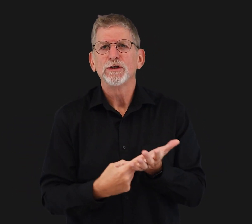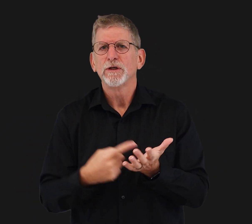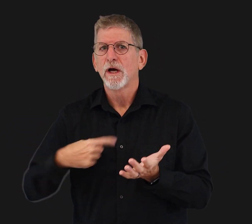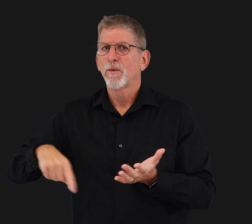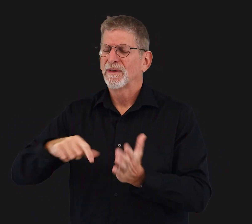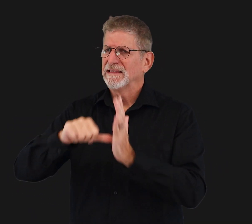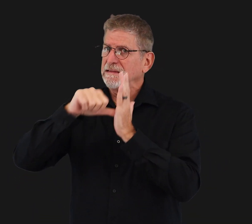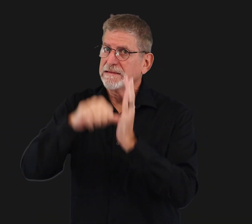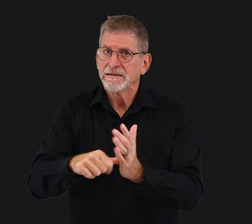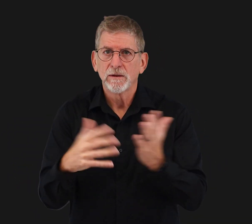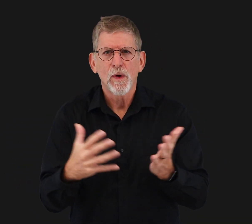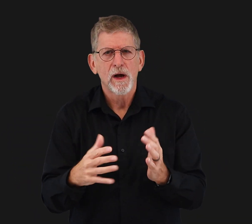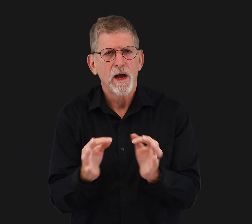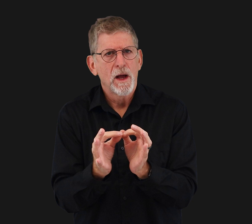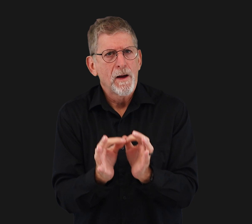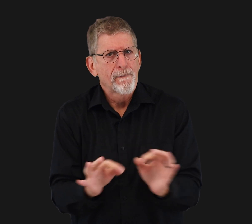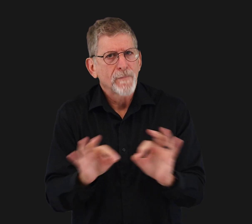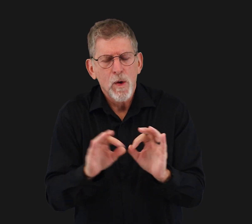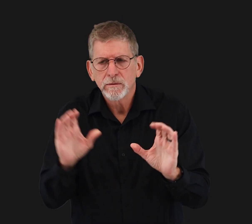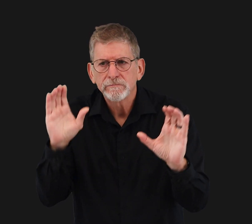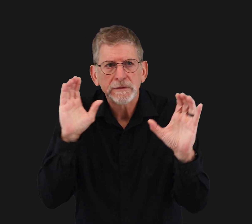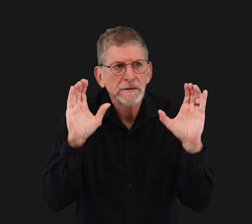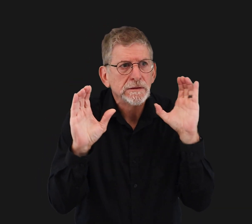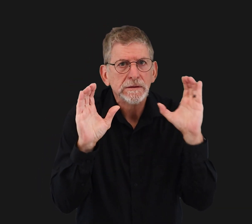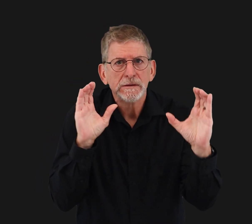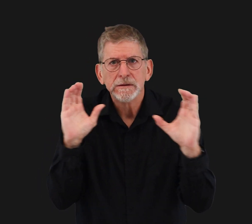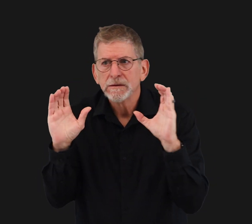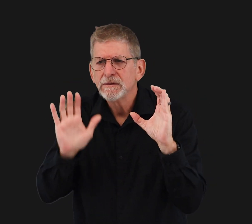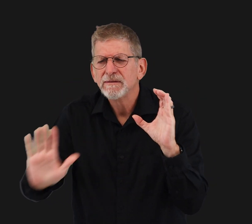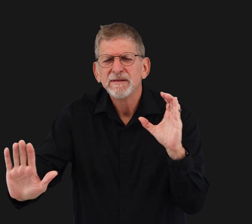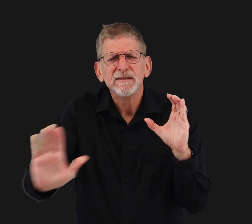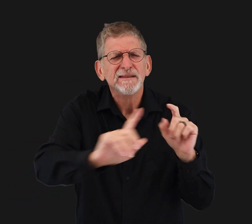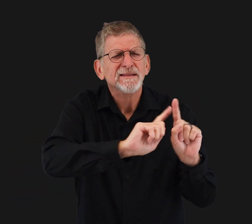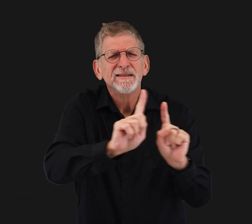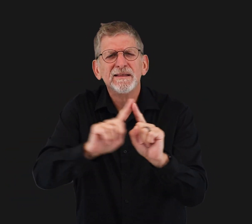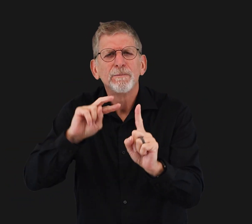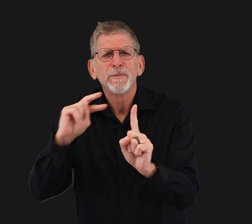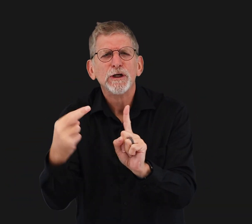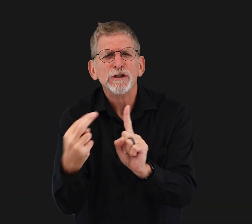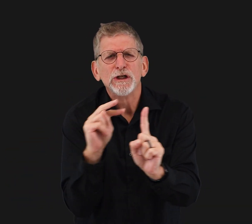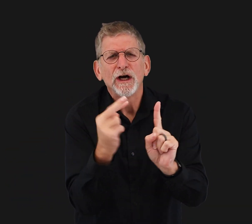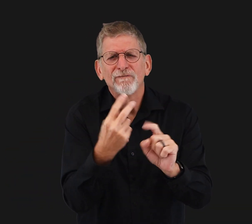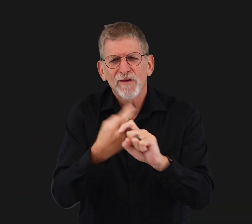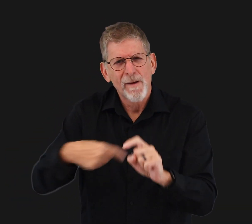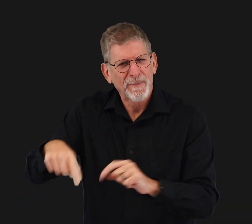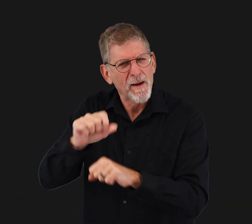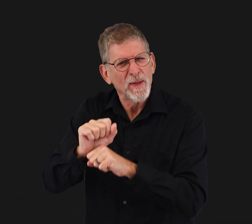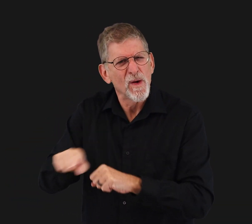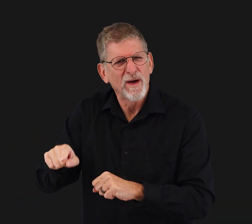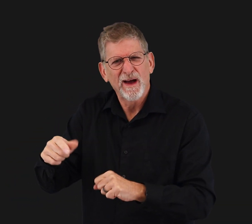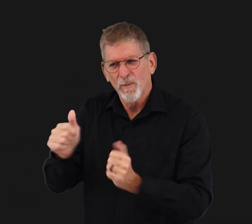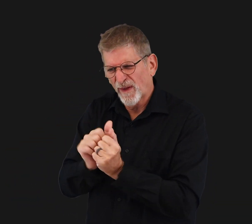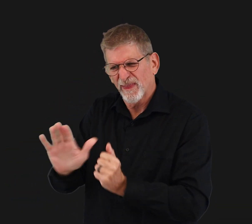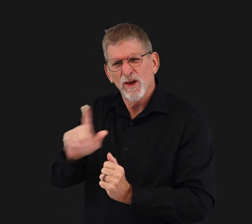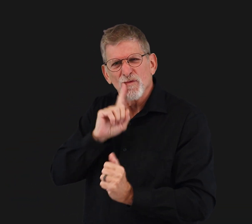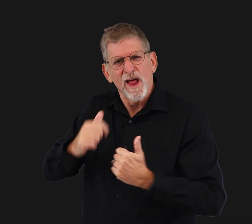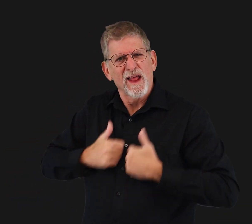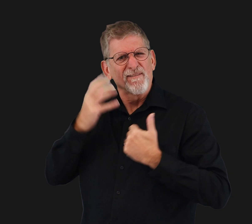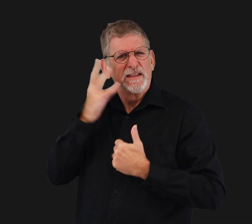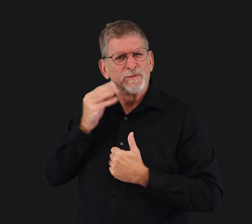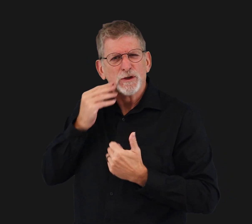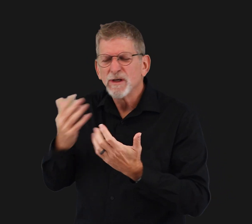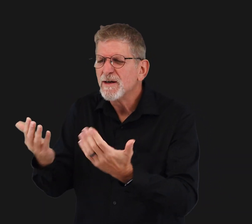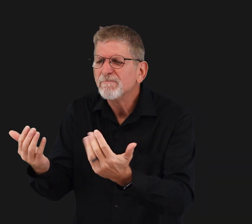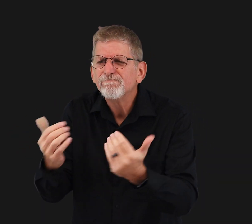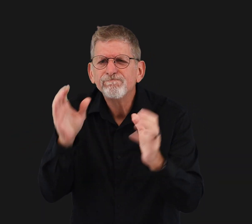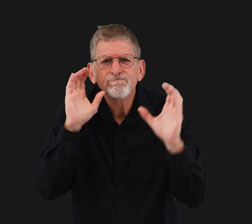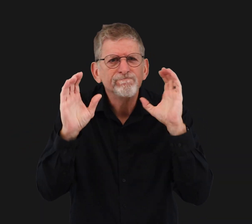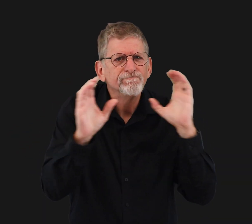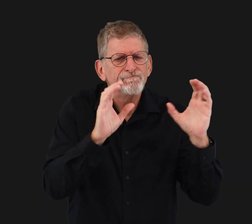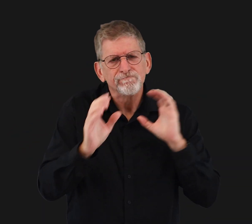where we emphasized the importance of hearing perspectives from employees with lived experience.